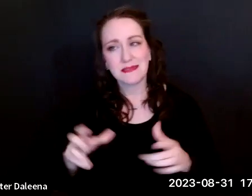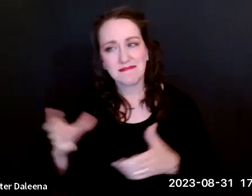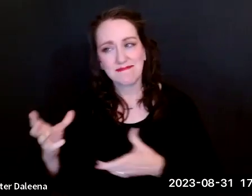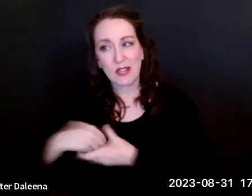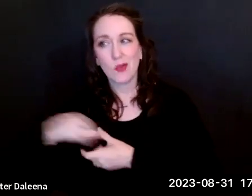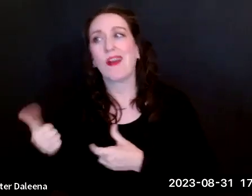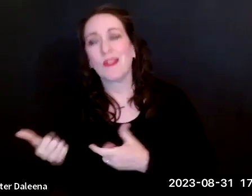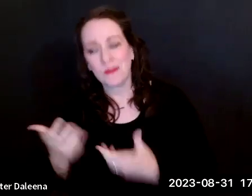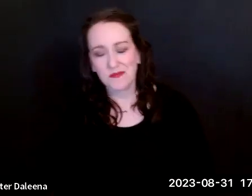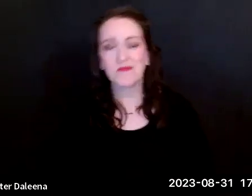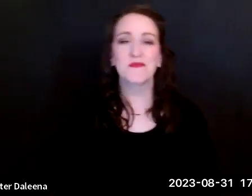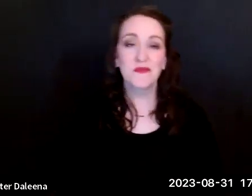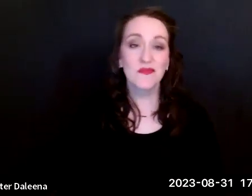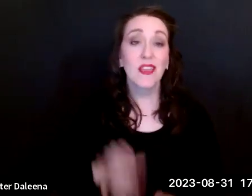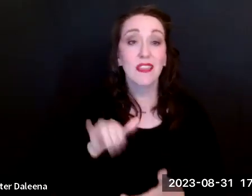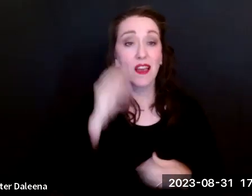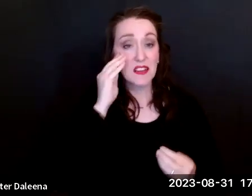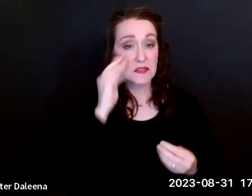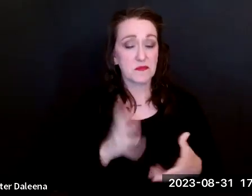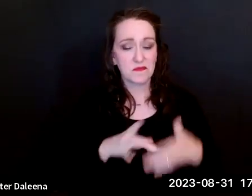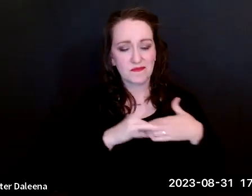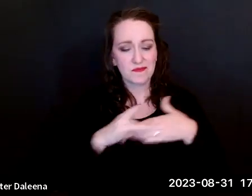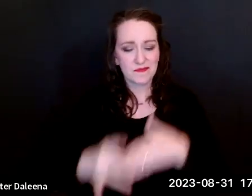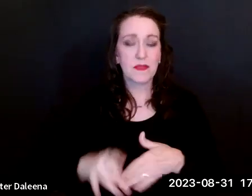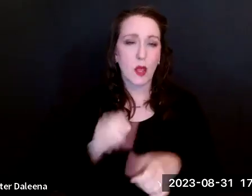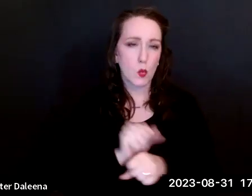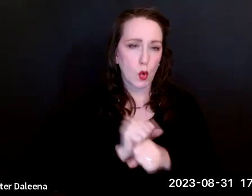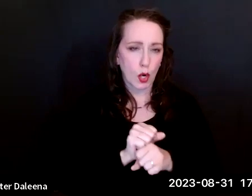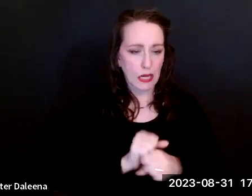we used this information to guide our work as we drafted our recommendations